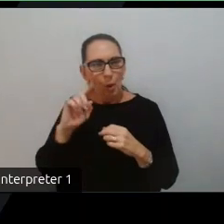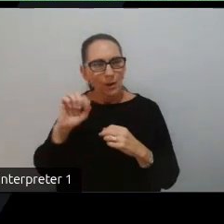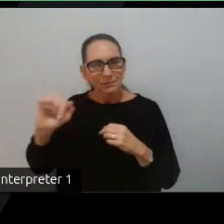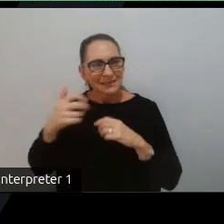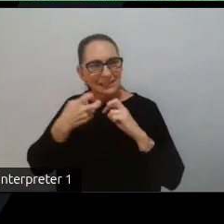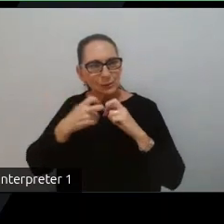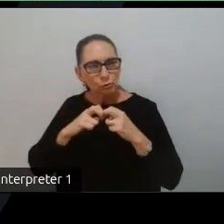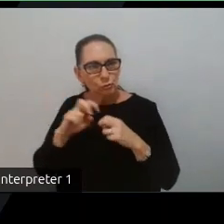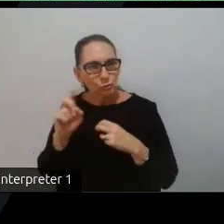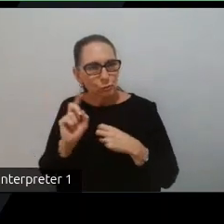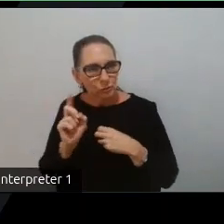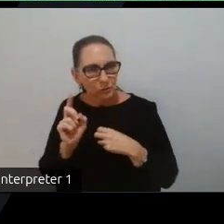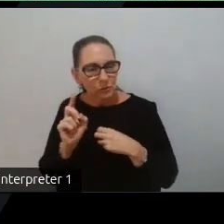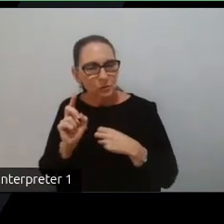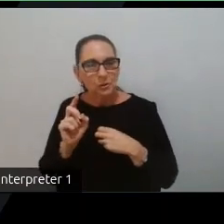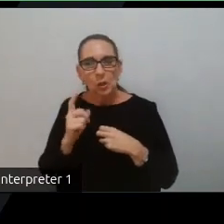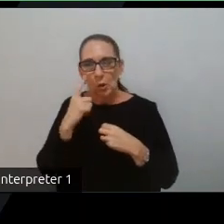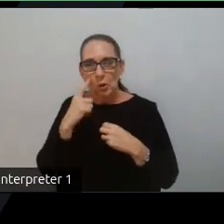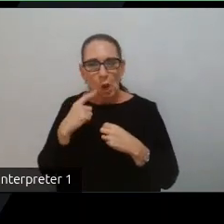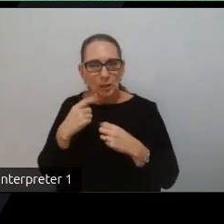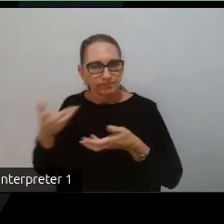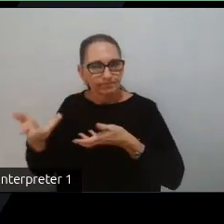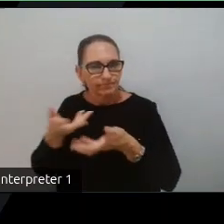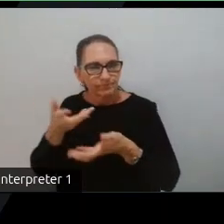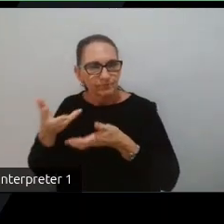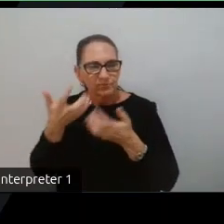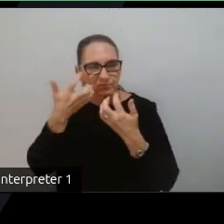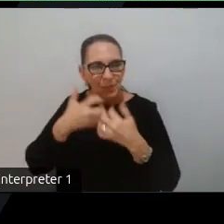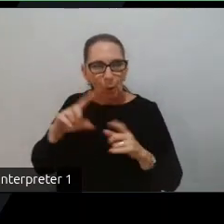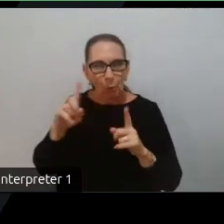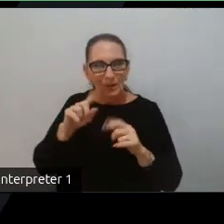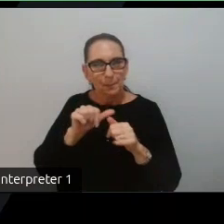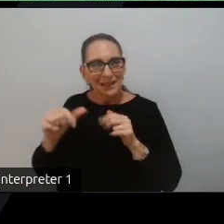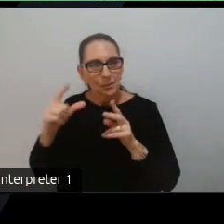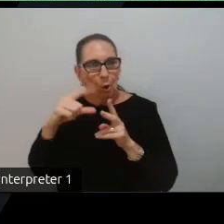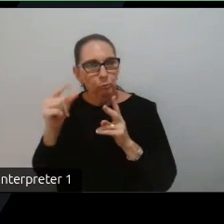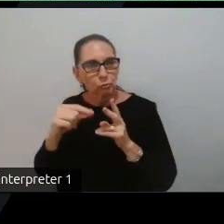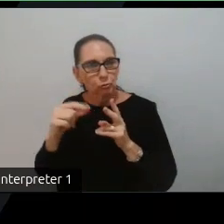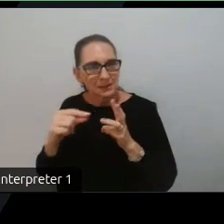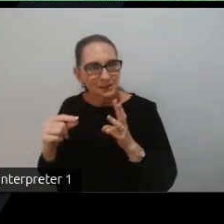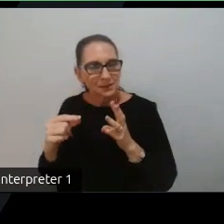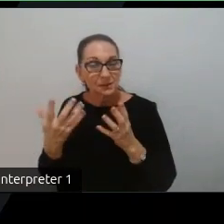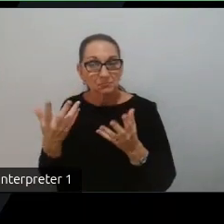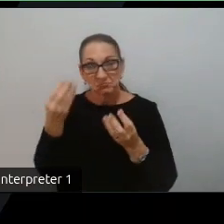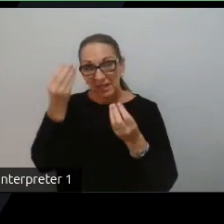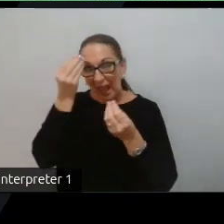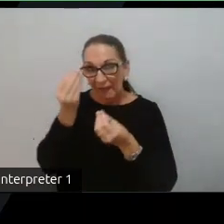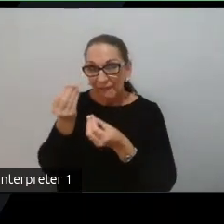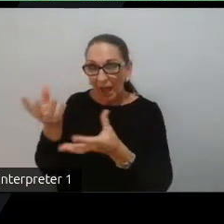working out what their options might be, giving them some advice and information about what their